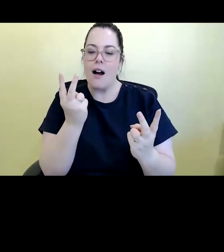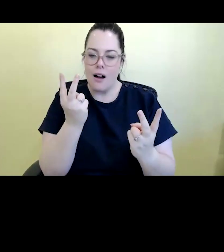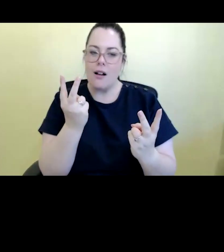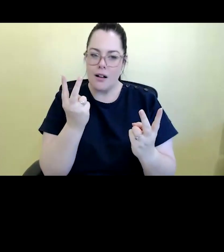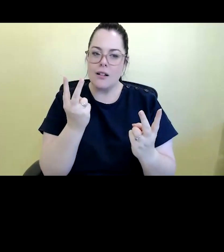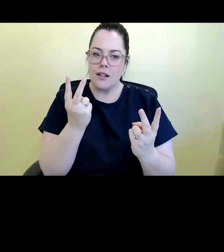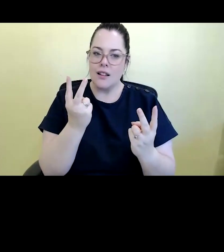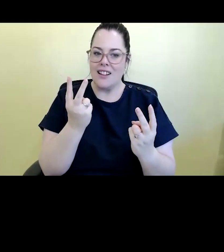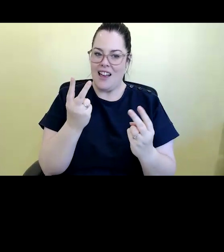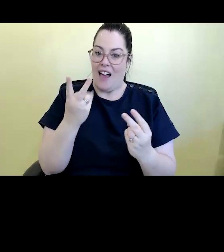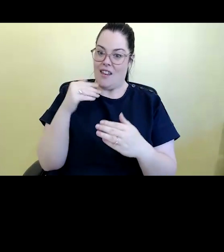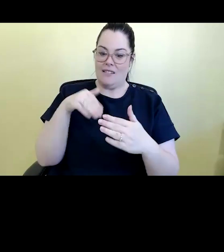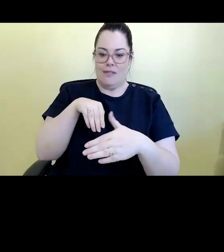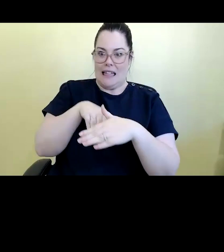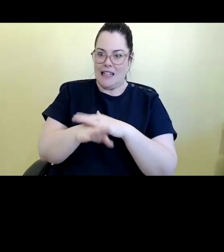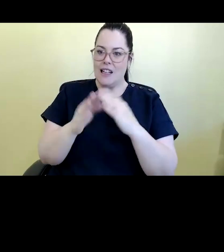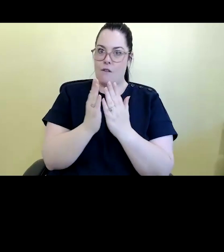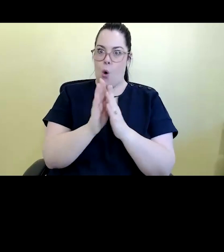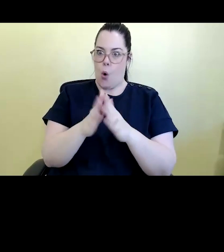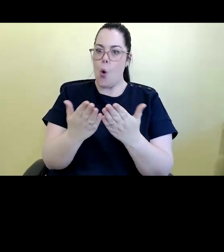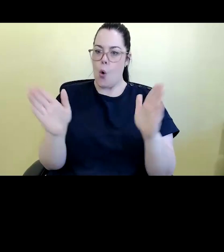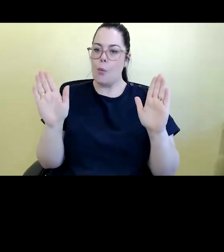main interest -- main interest -- main entrance, and also a large panel will open out towards the